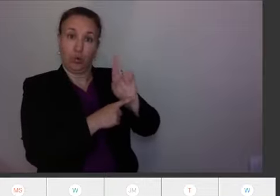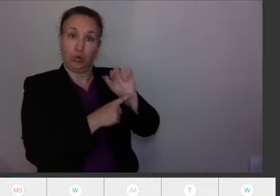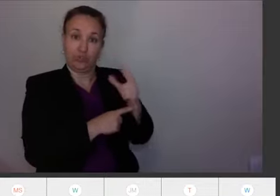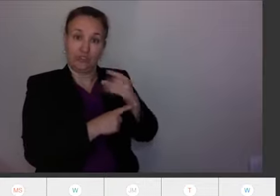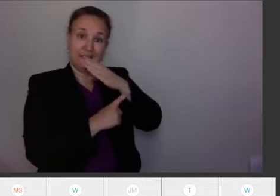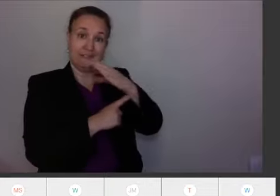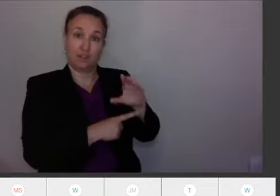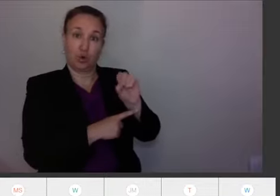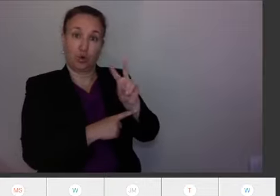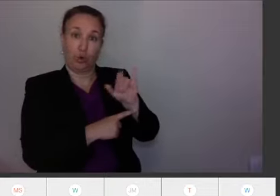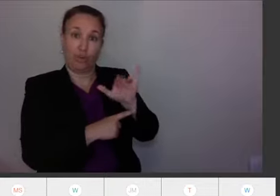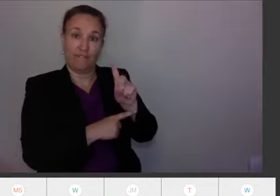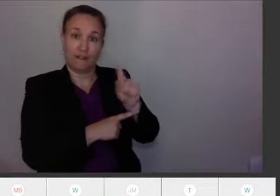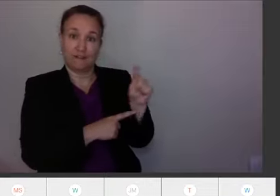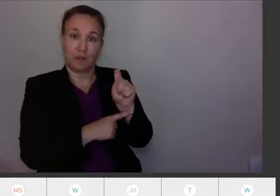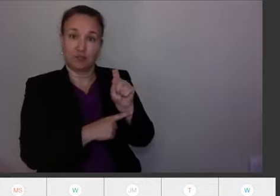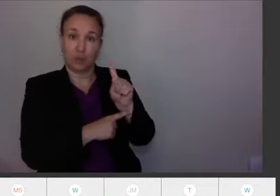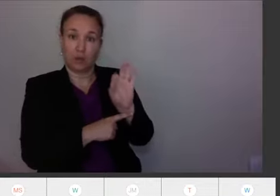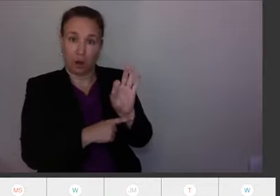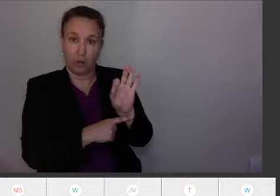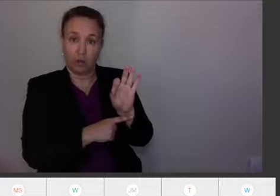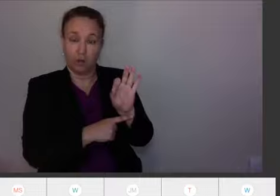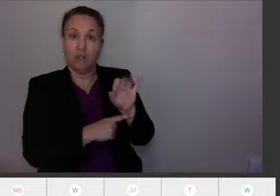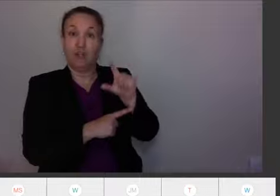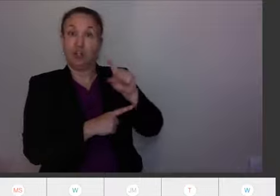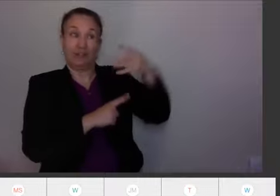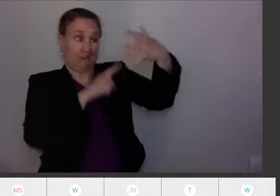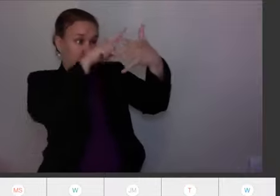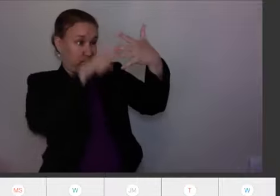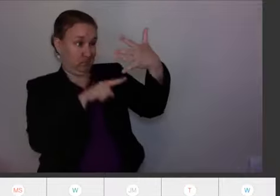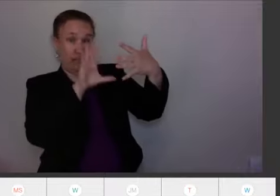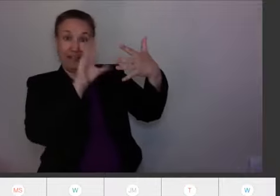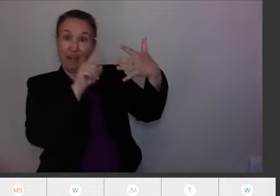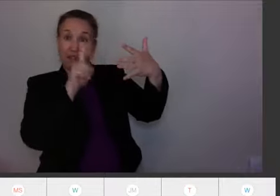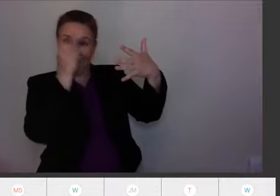and under the green county testing information button you'll